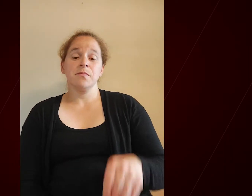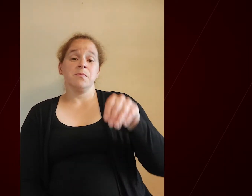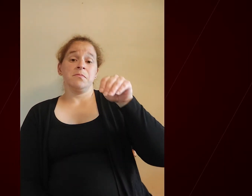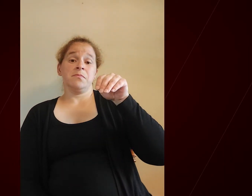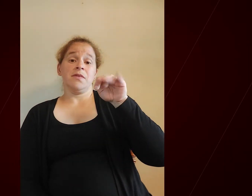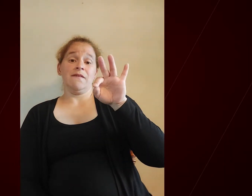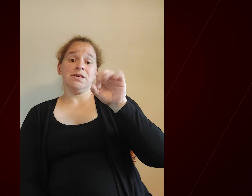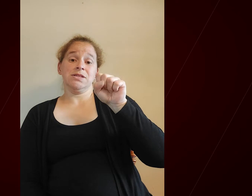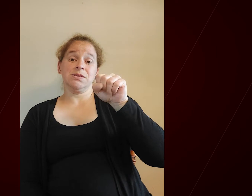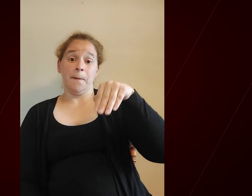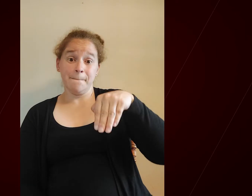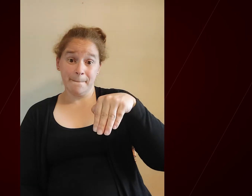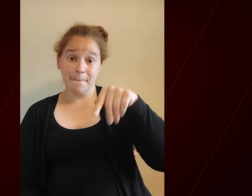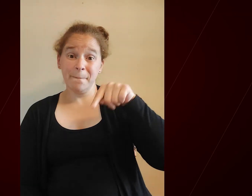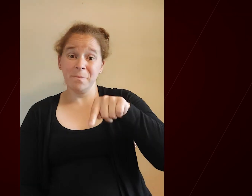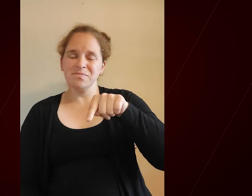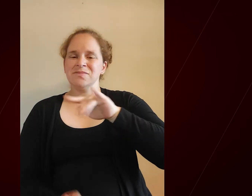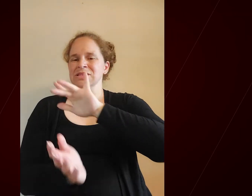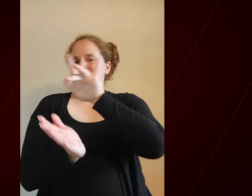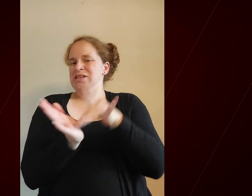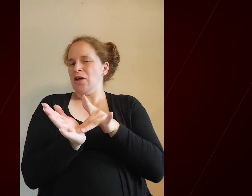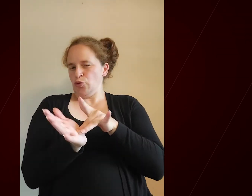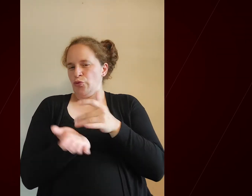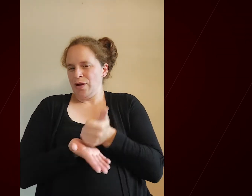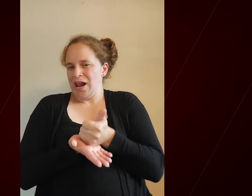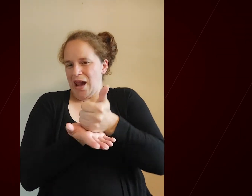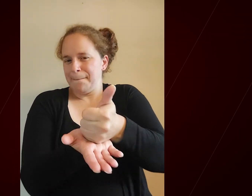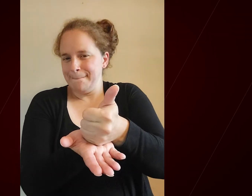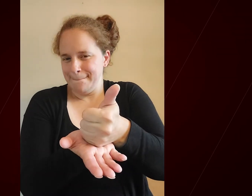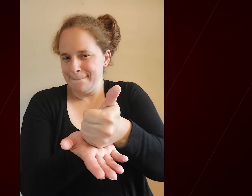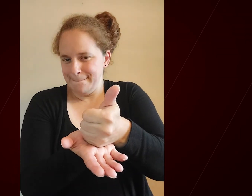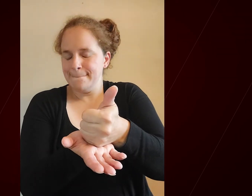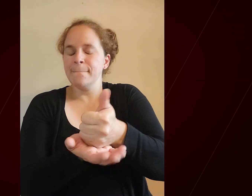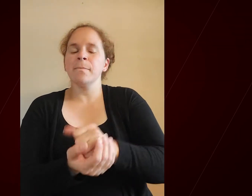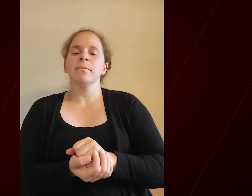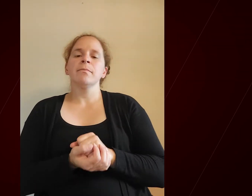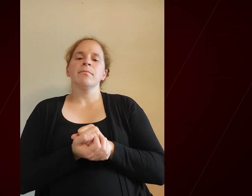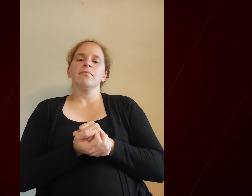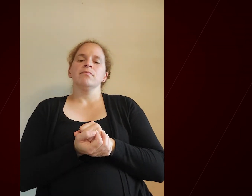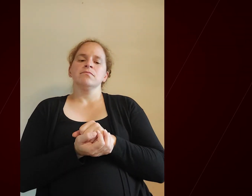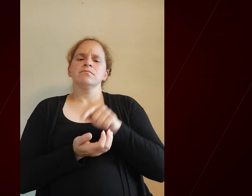MFSM is a resource centre.